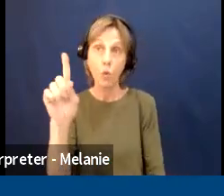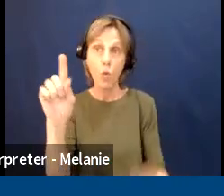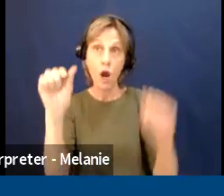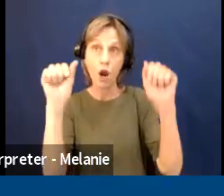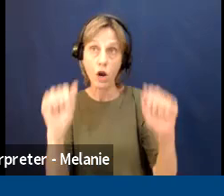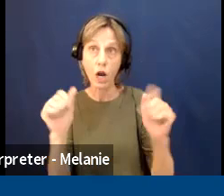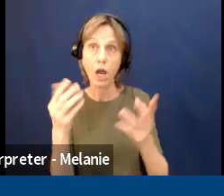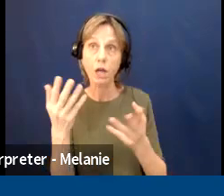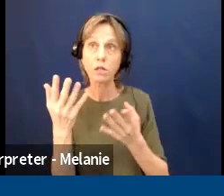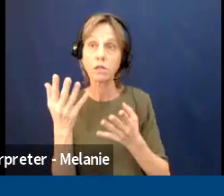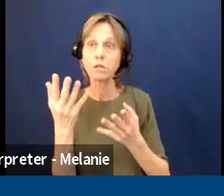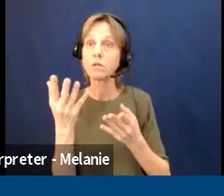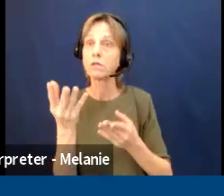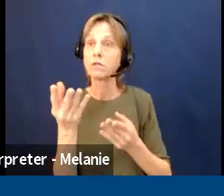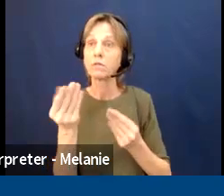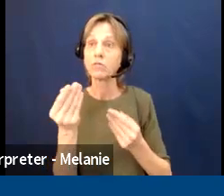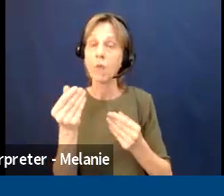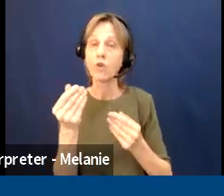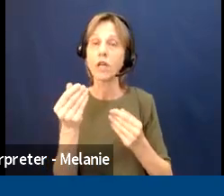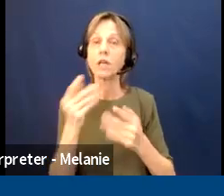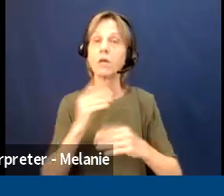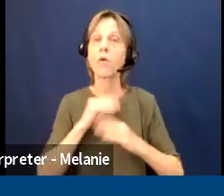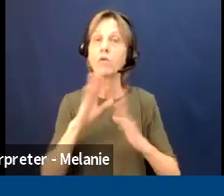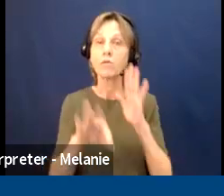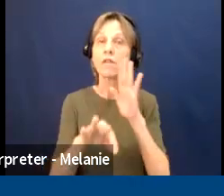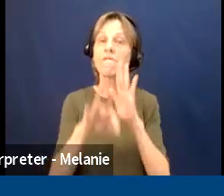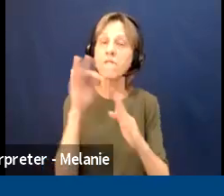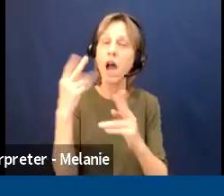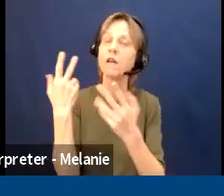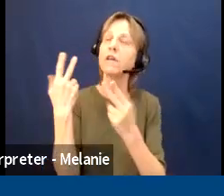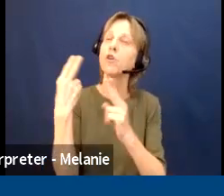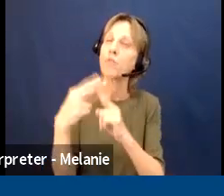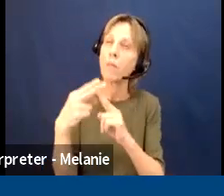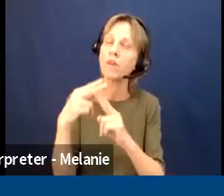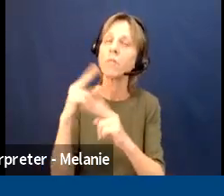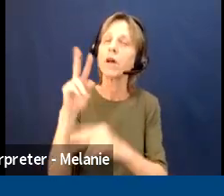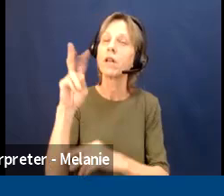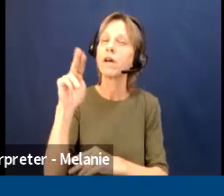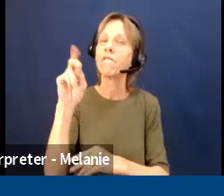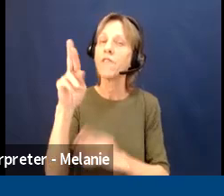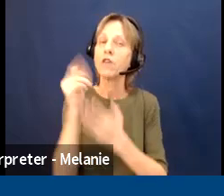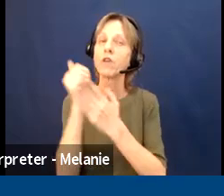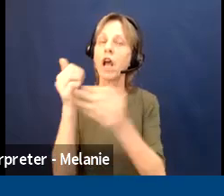to help with landscape mitigation such as dead and or live tree removal and I know